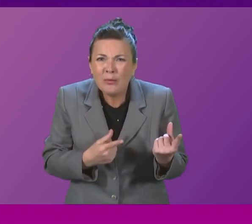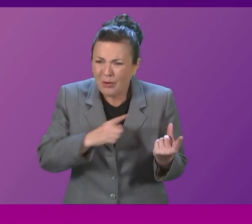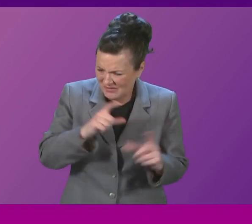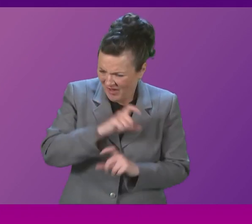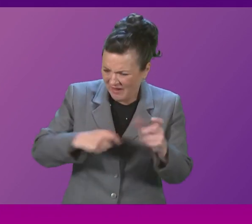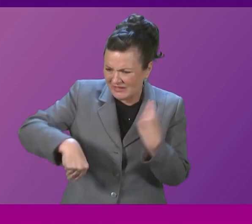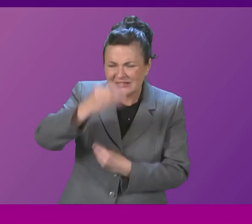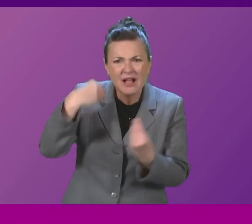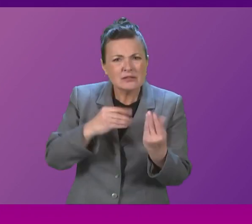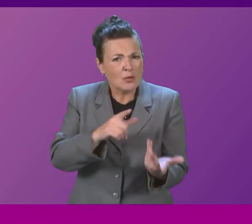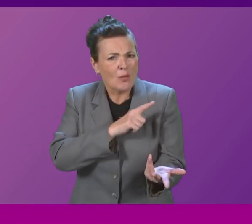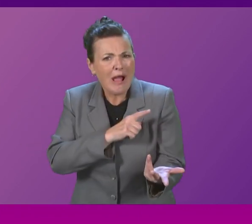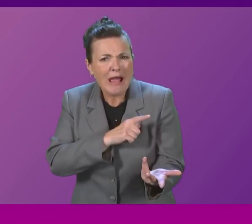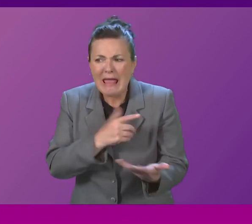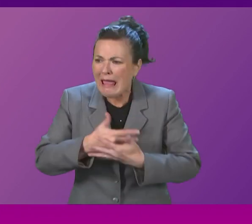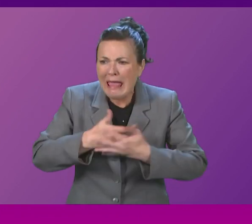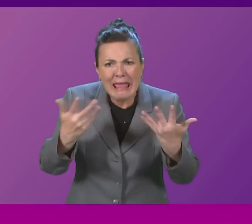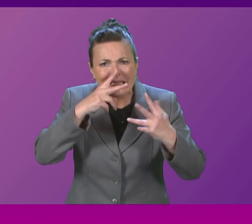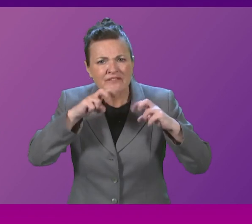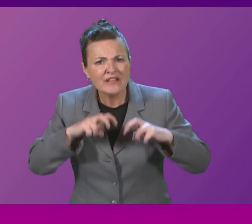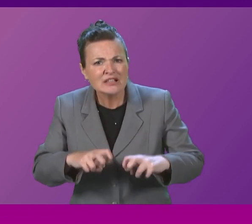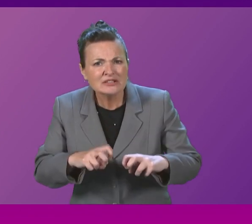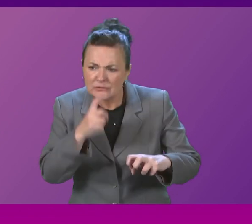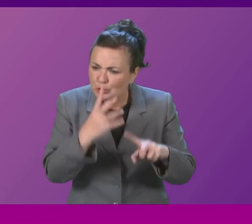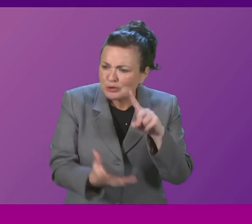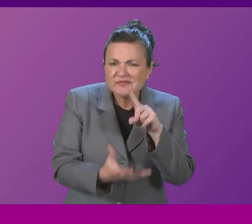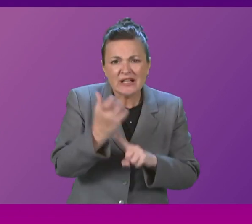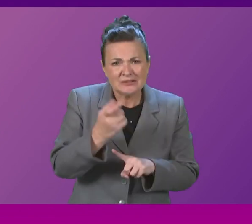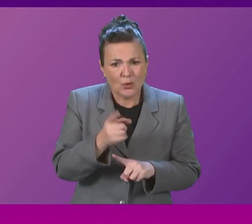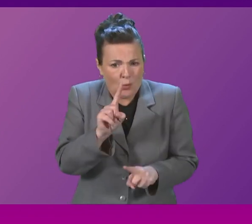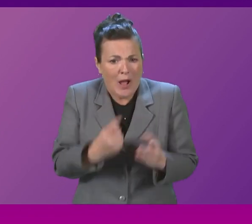Is any form of investigation being done into this sorry episode?